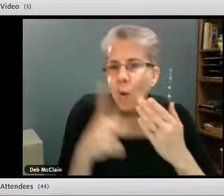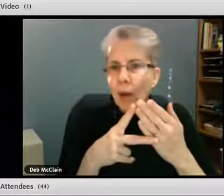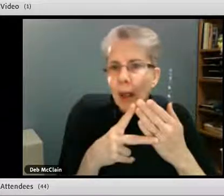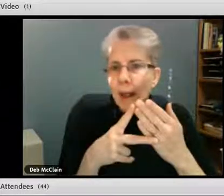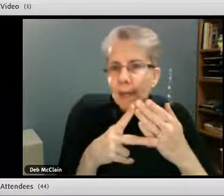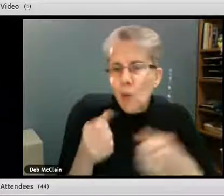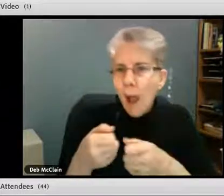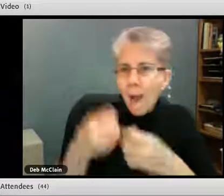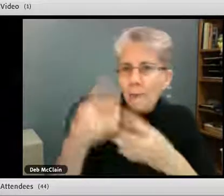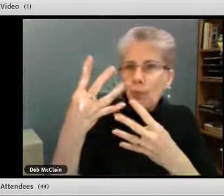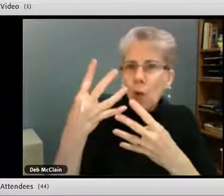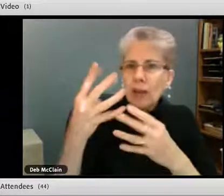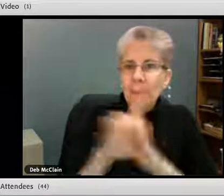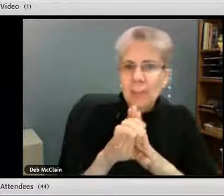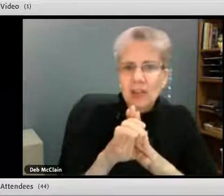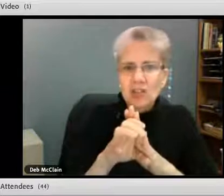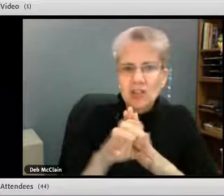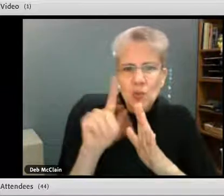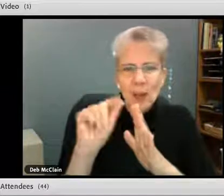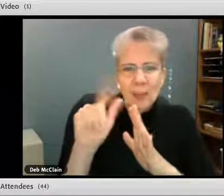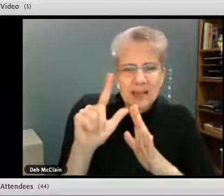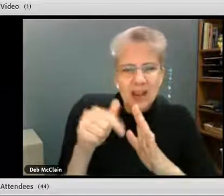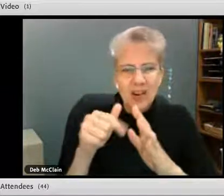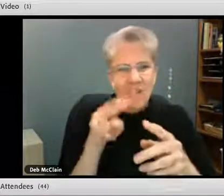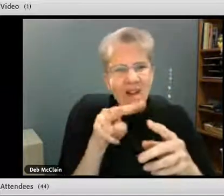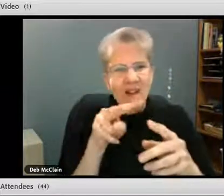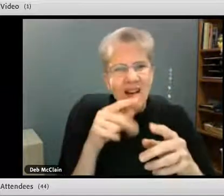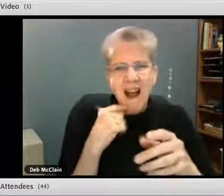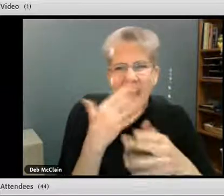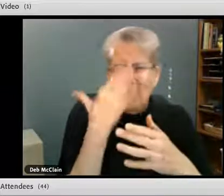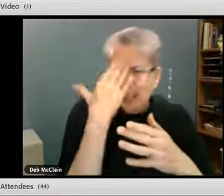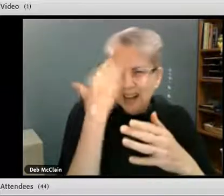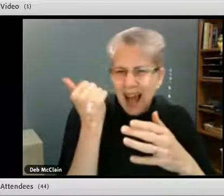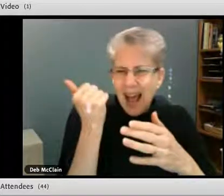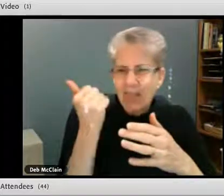"Oh, I forgot the picture of the presenter. I forgot this picture."